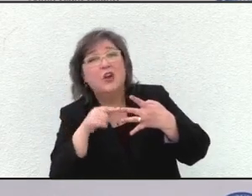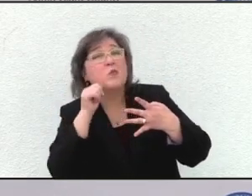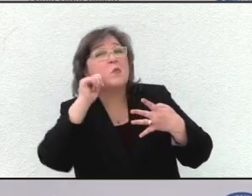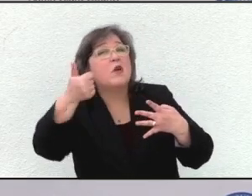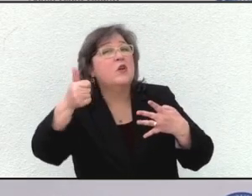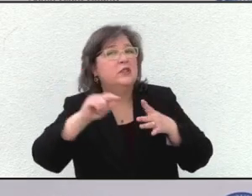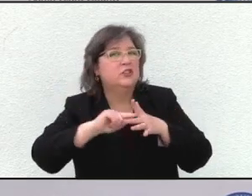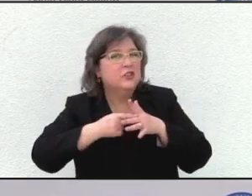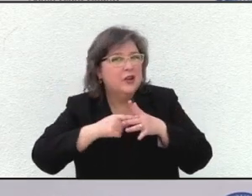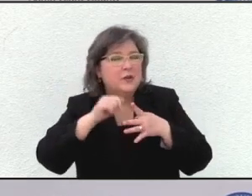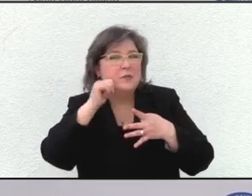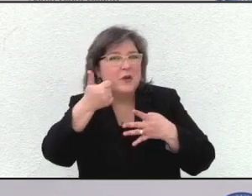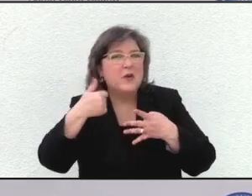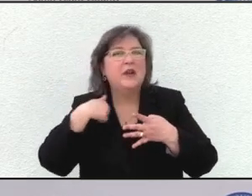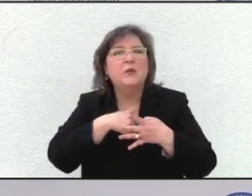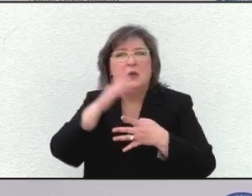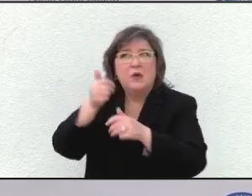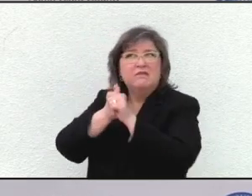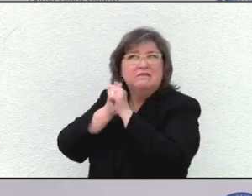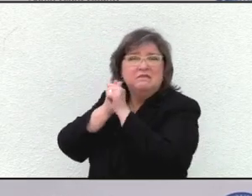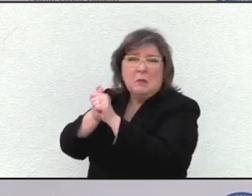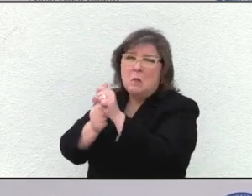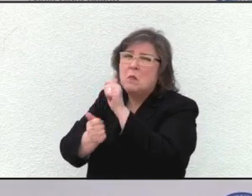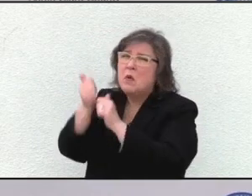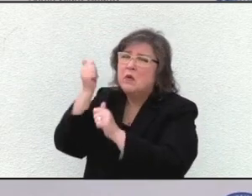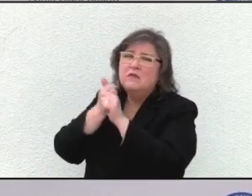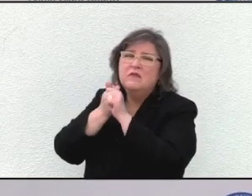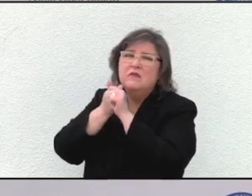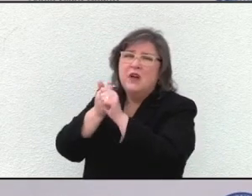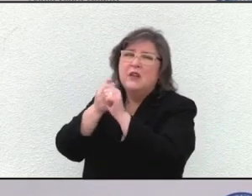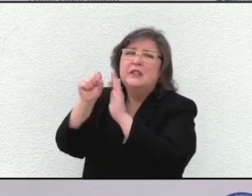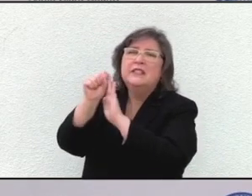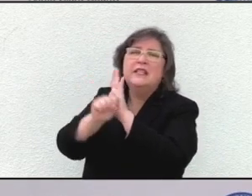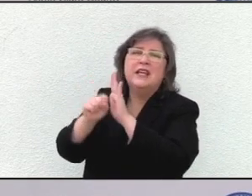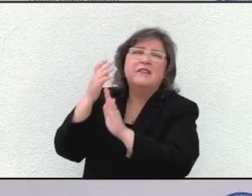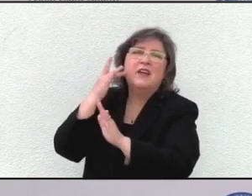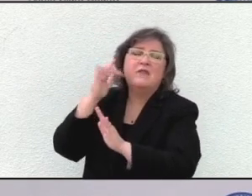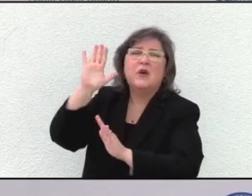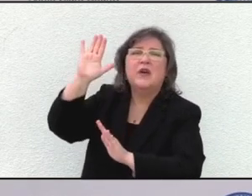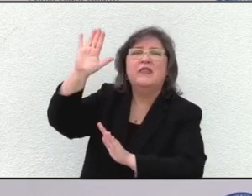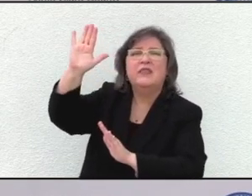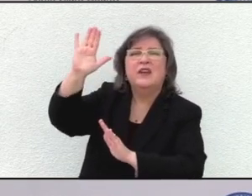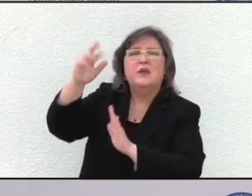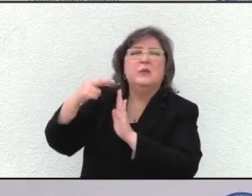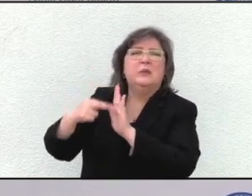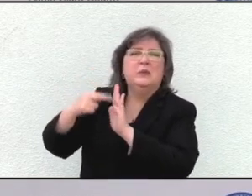the State's Blueprint. This is a significant change for us, as we've traditionally kept